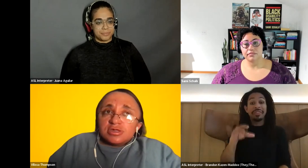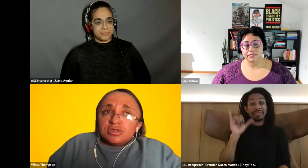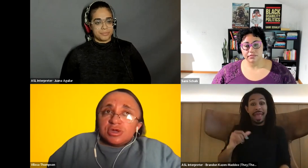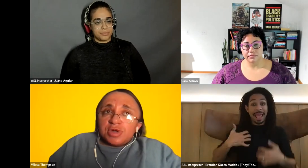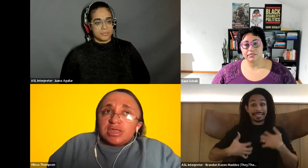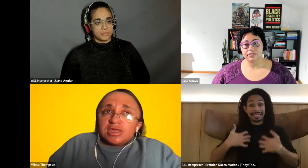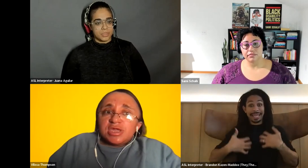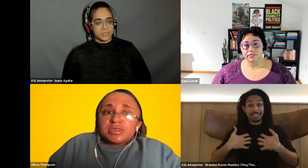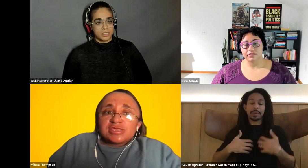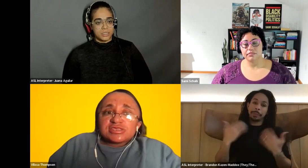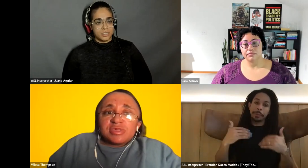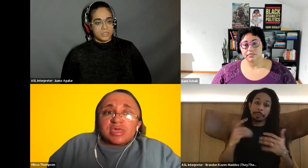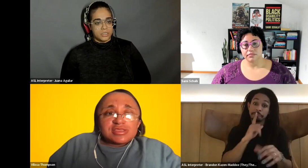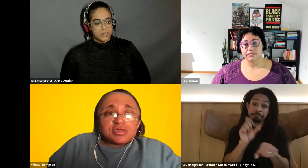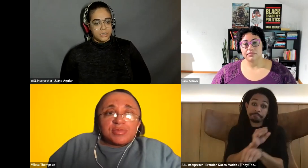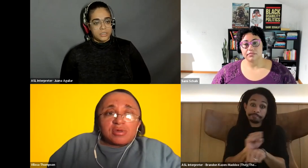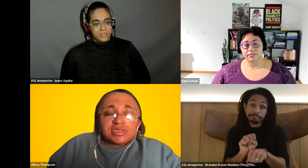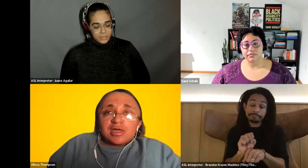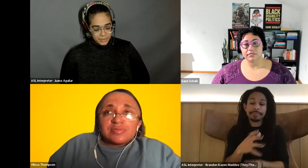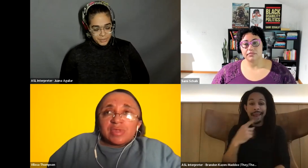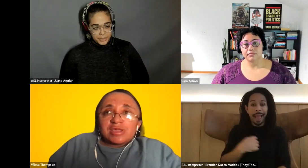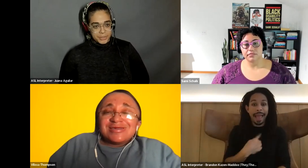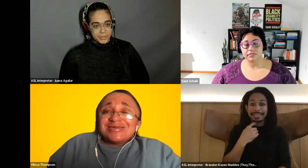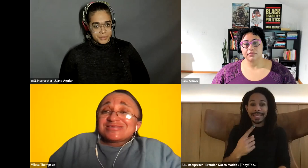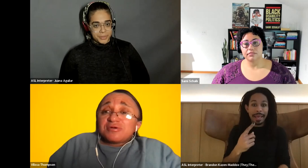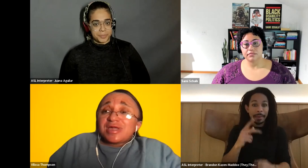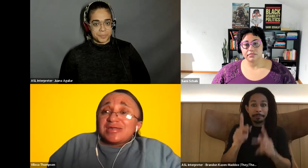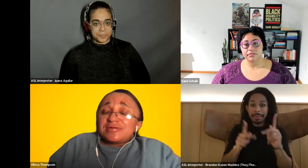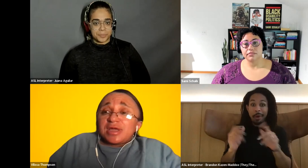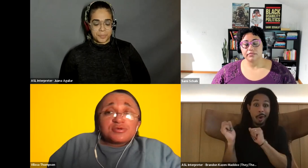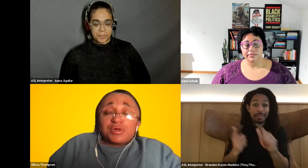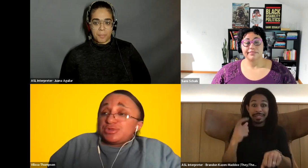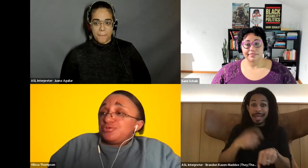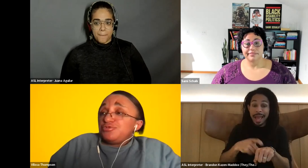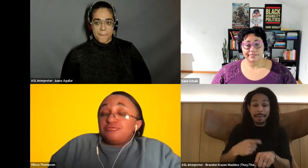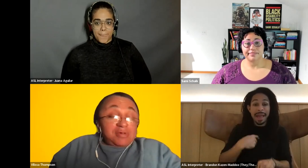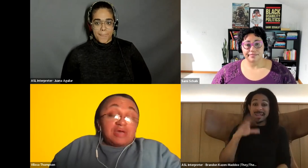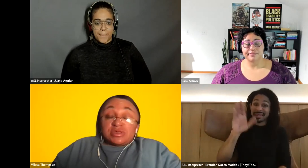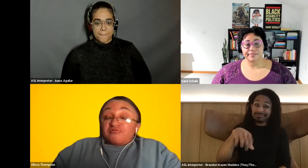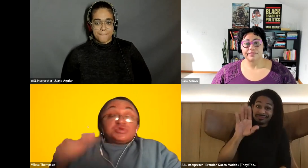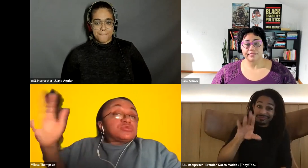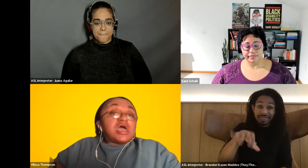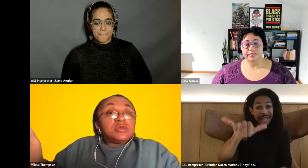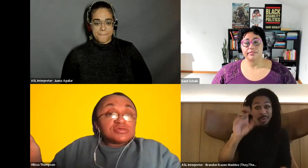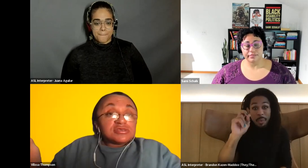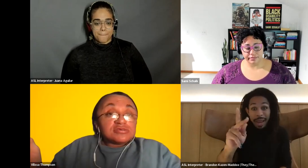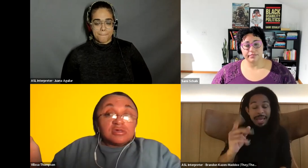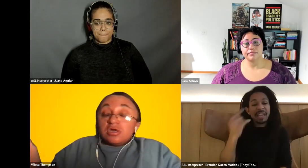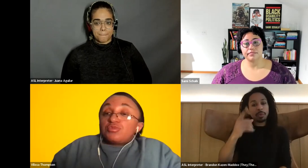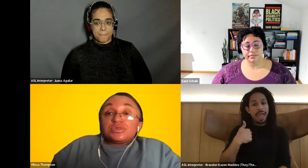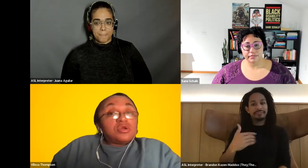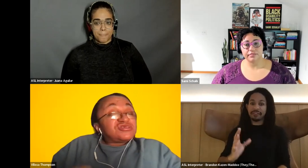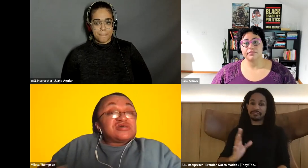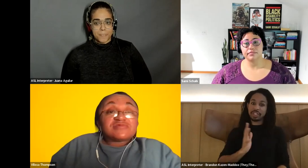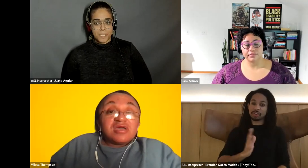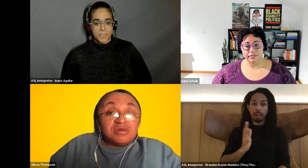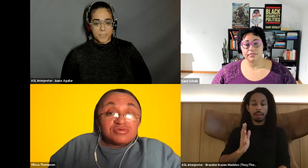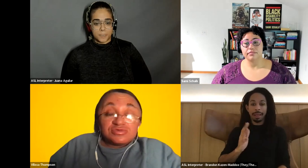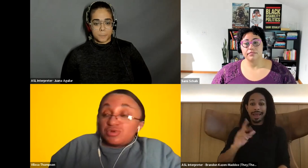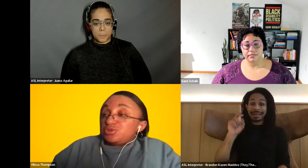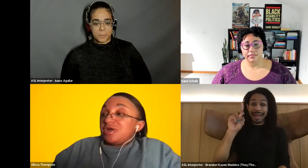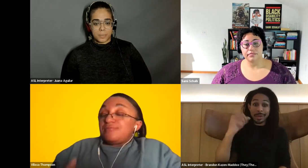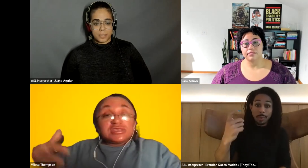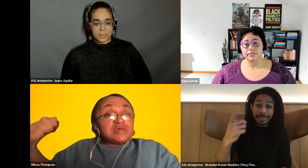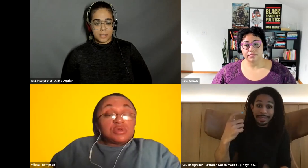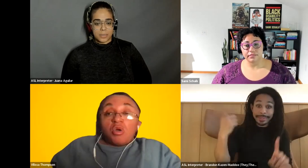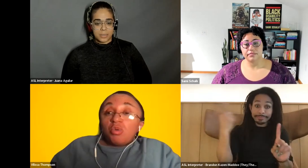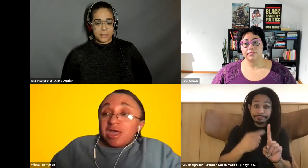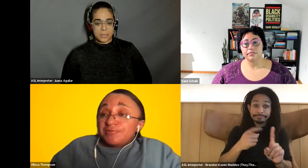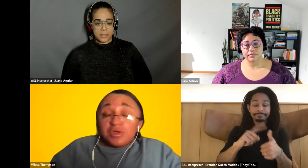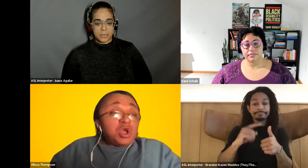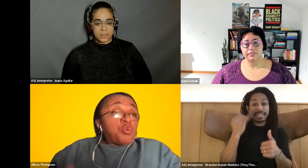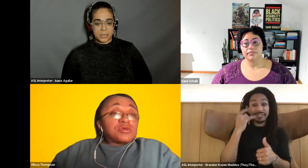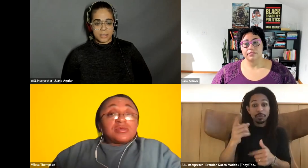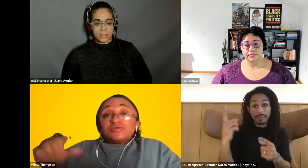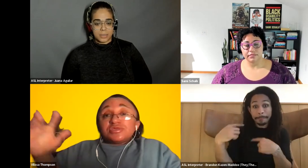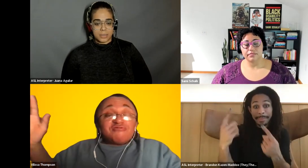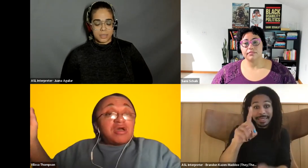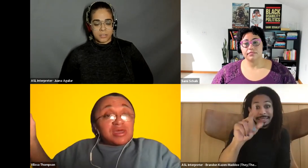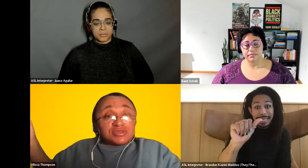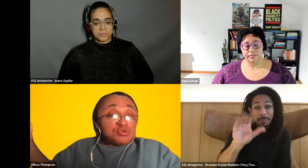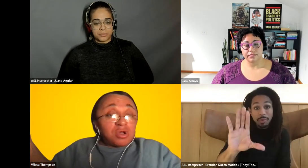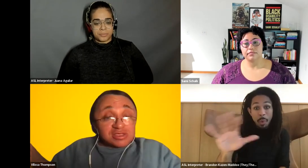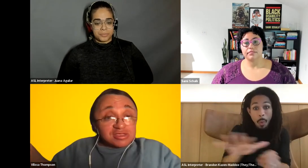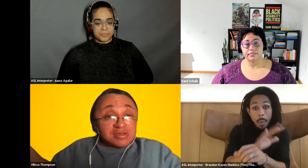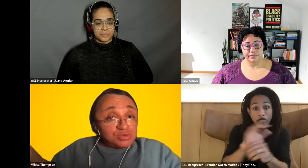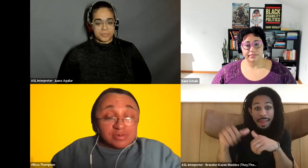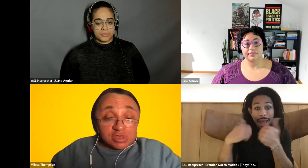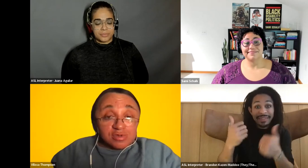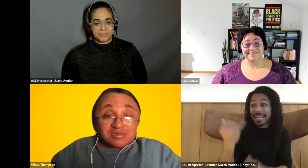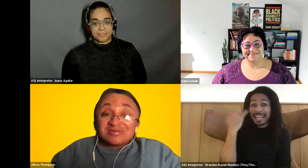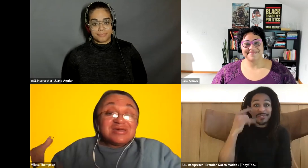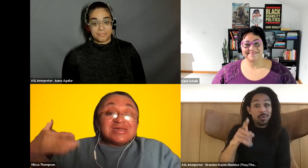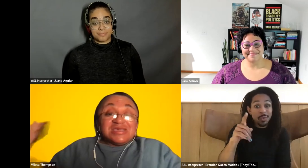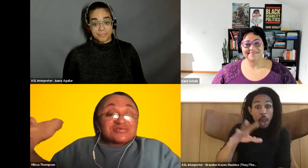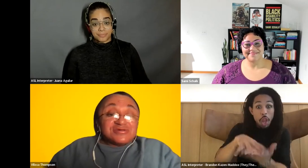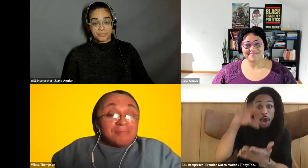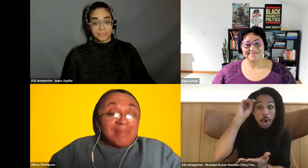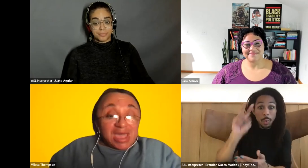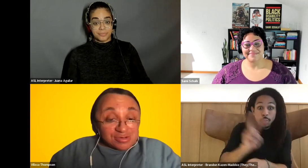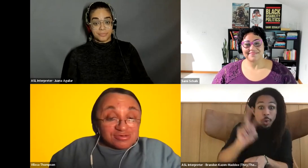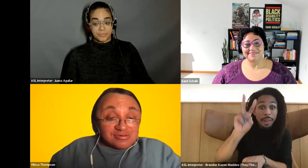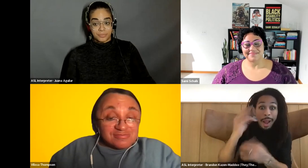Vilissa Thompson: you know, and I think that something that I tell people at the time like it's okay, like whether you have an official diagnosis, whether you are sept diagnosed, whether you have been to save your whole life, whether or not you just found out at 20'clock today that you have a disability, it still matters.